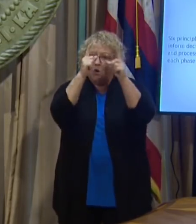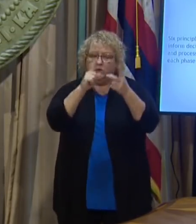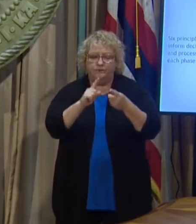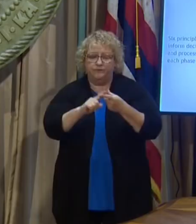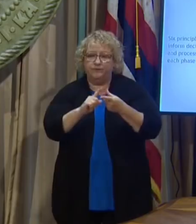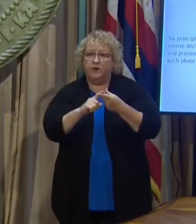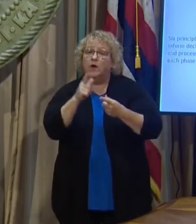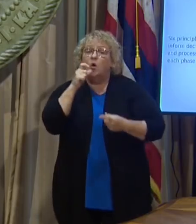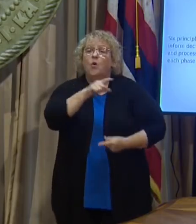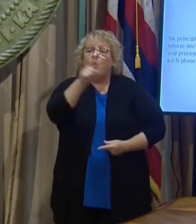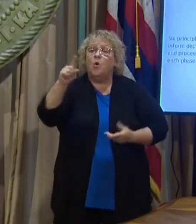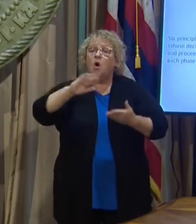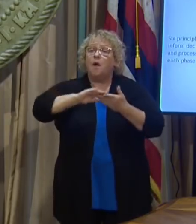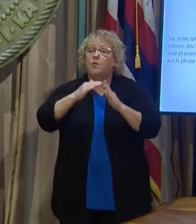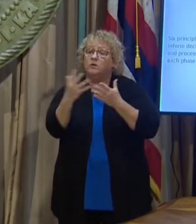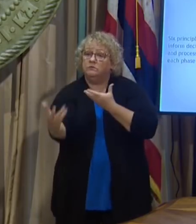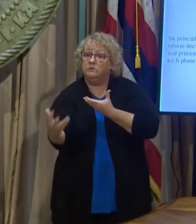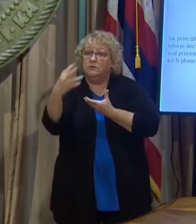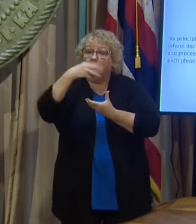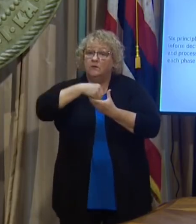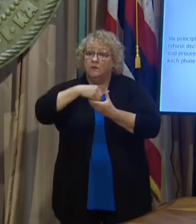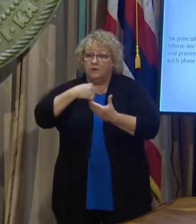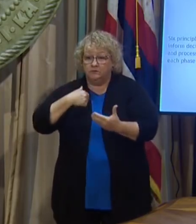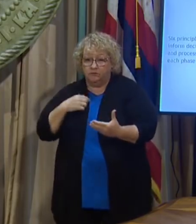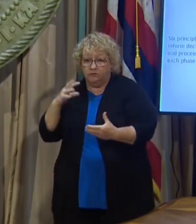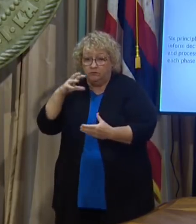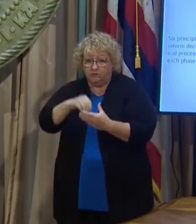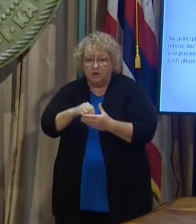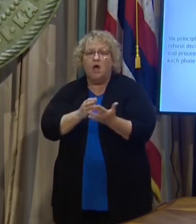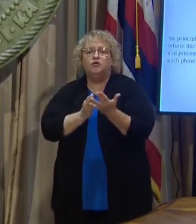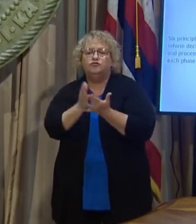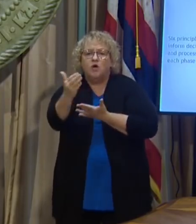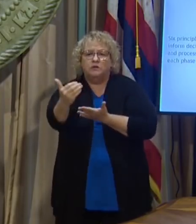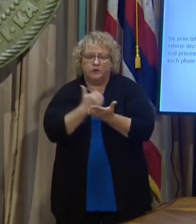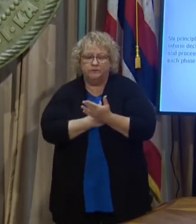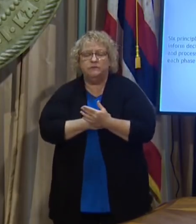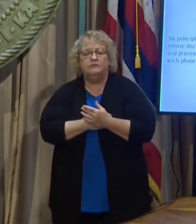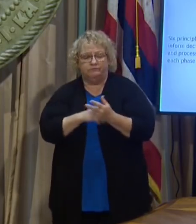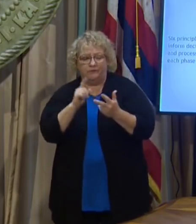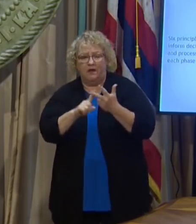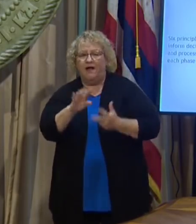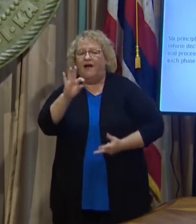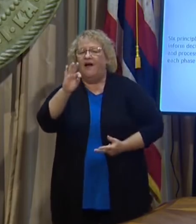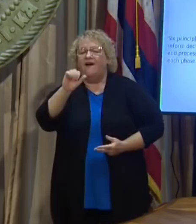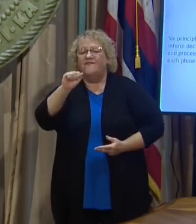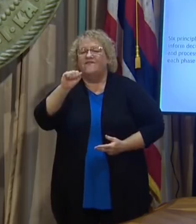WE HAVE TO HAVE CLEAR PRIORITIES AND GOALS, ENGAGED STAKEHOLDERS,